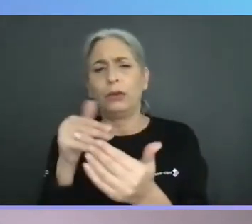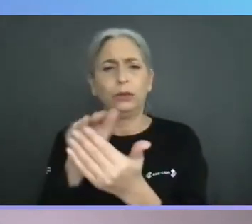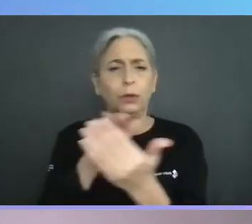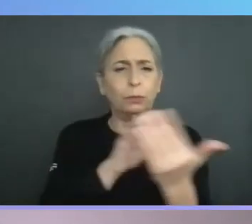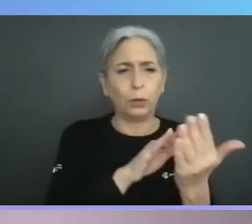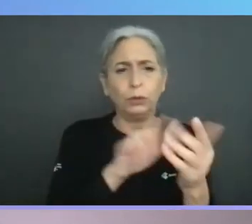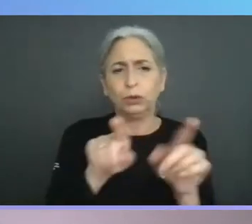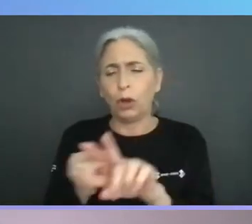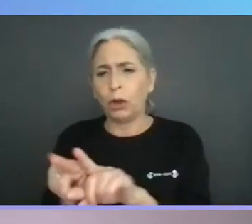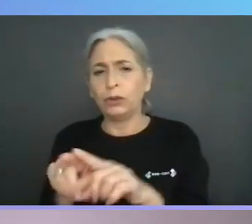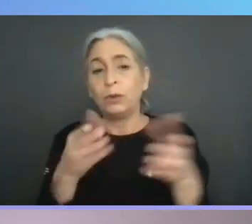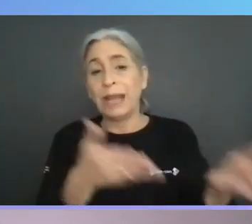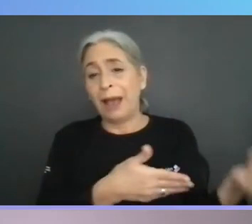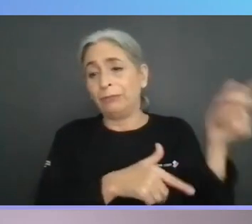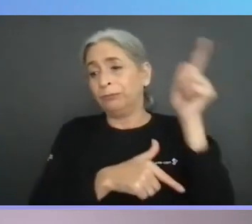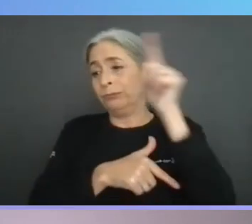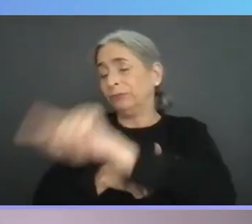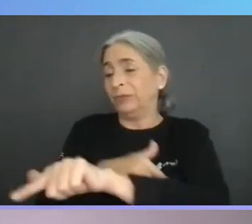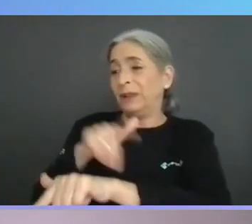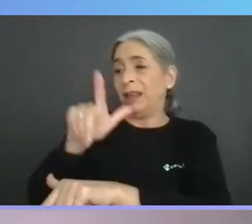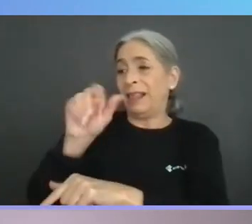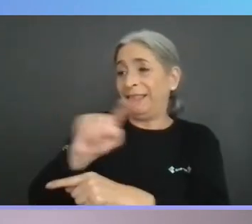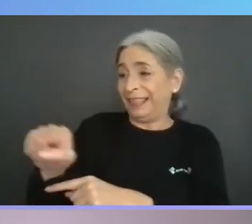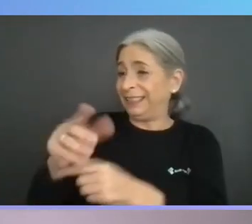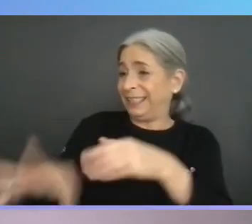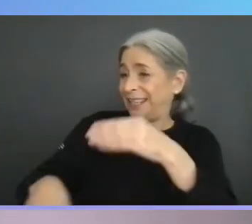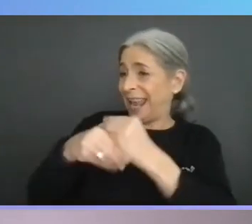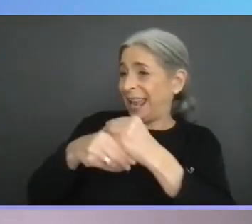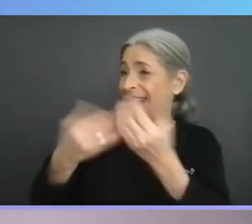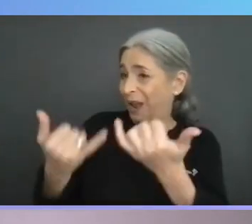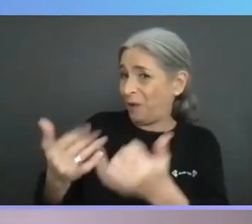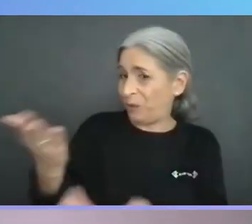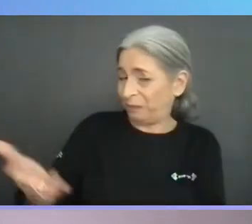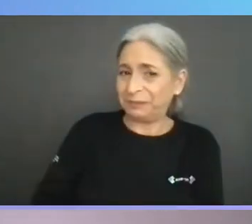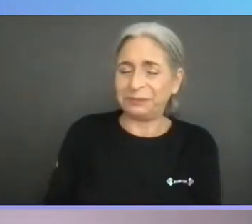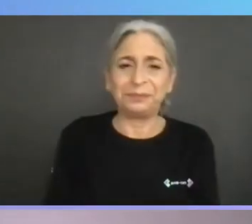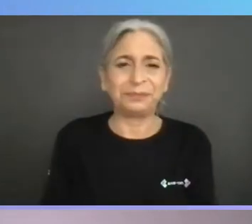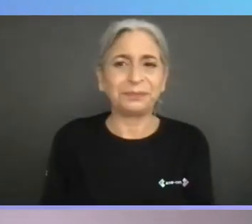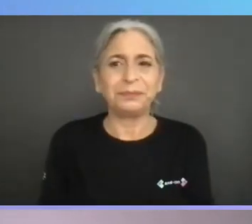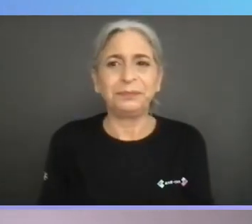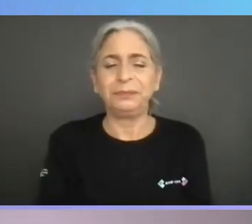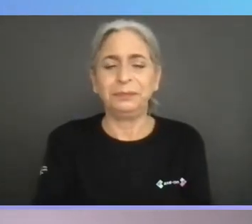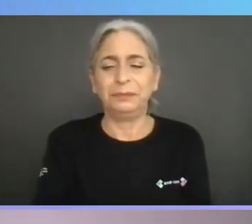I'll hand off to Liz to speak more about. But